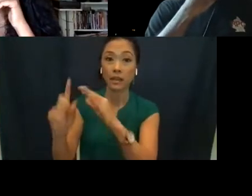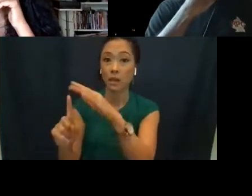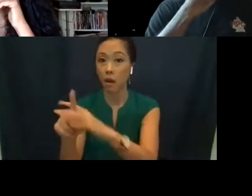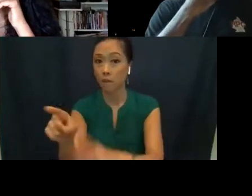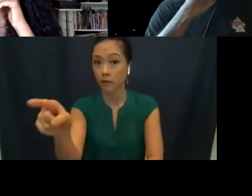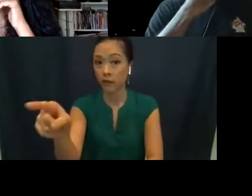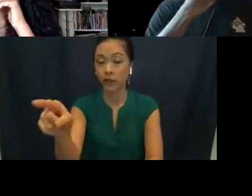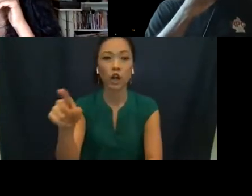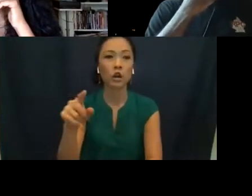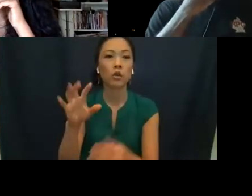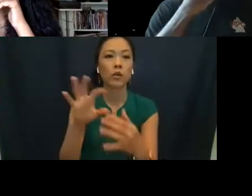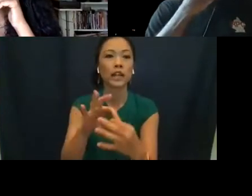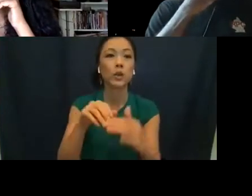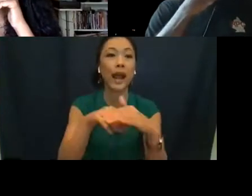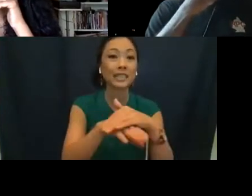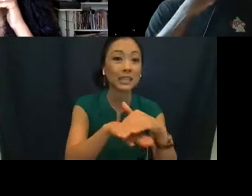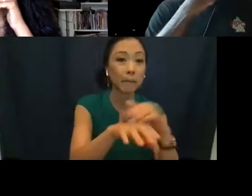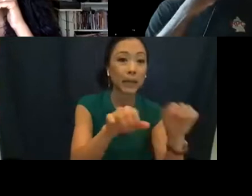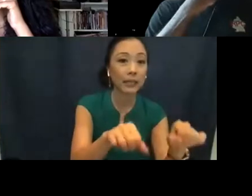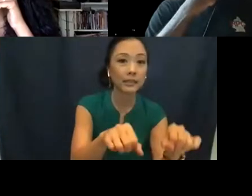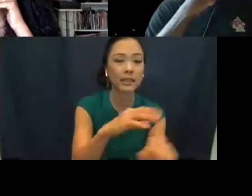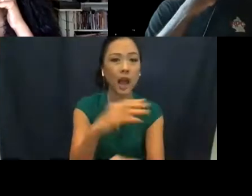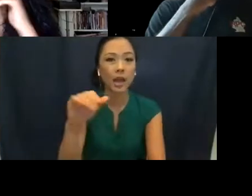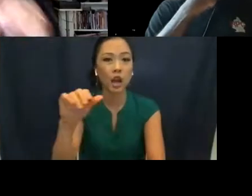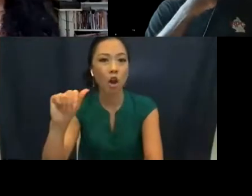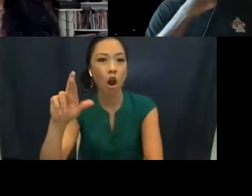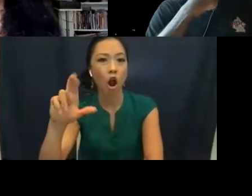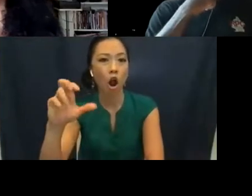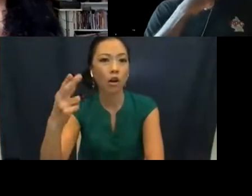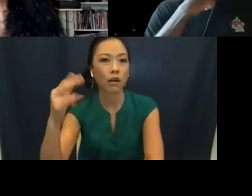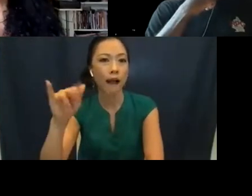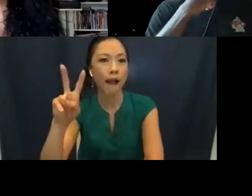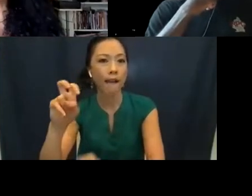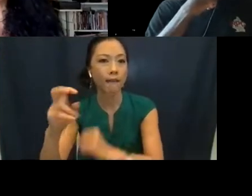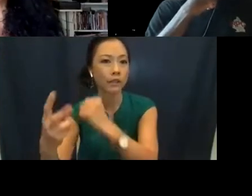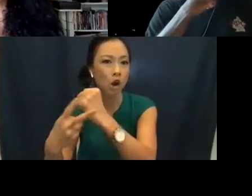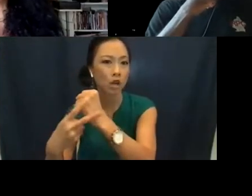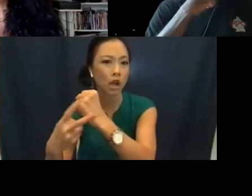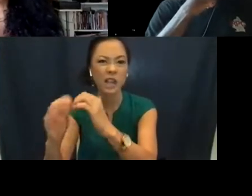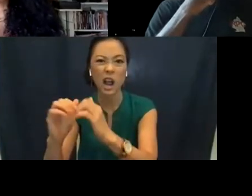that I thought is super important, how are archives accessible in different ways and